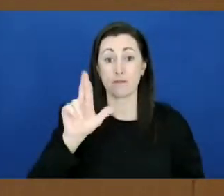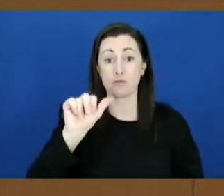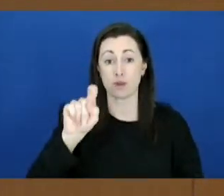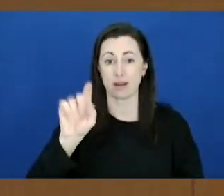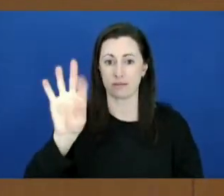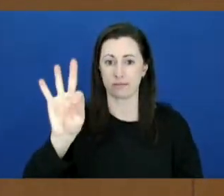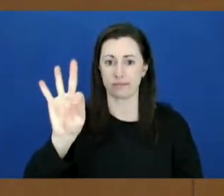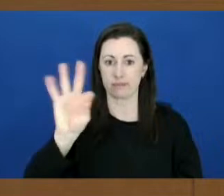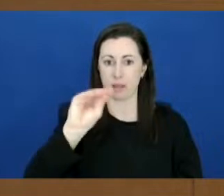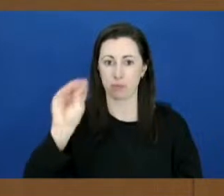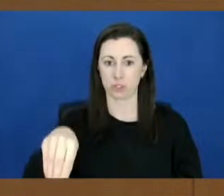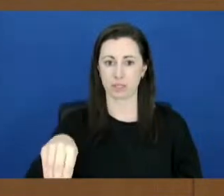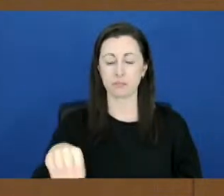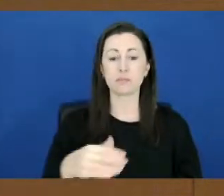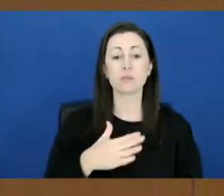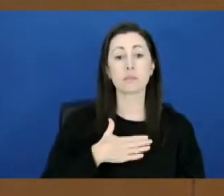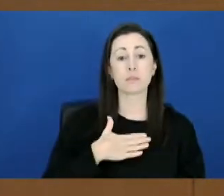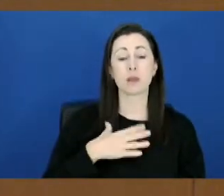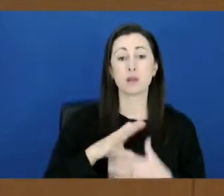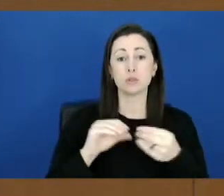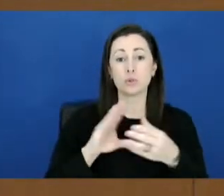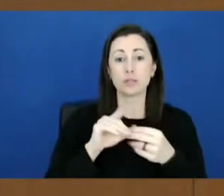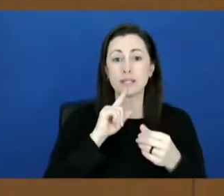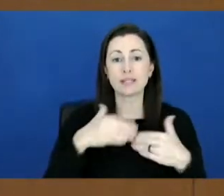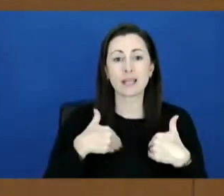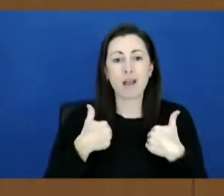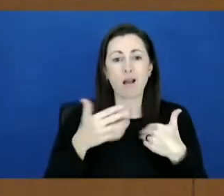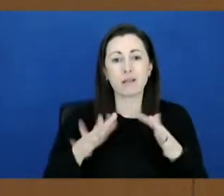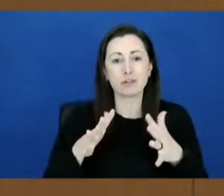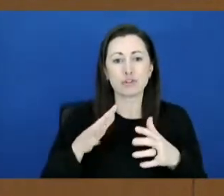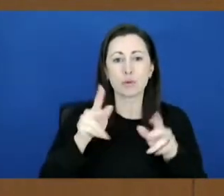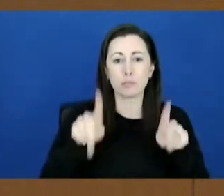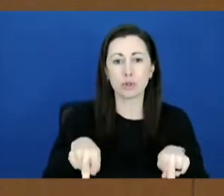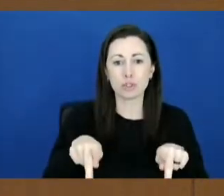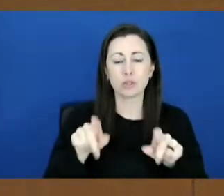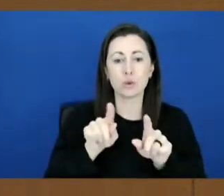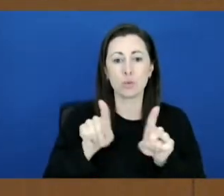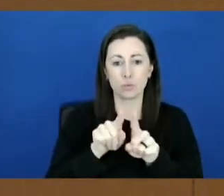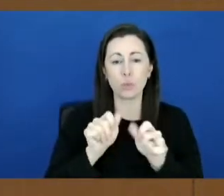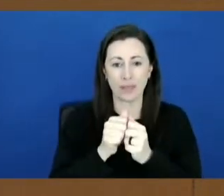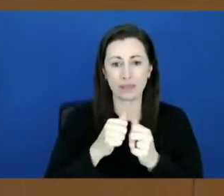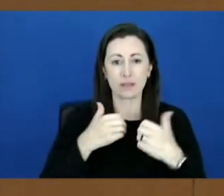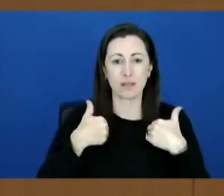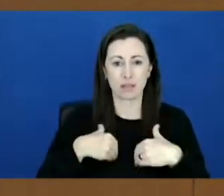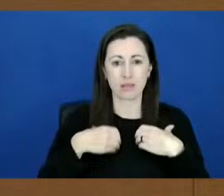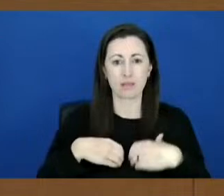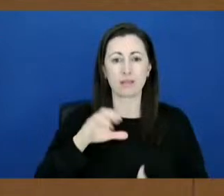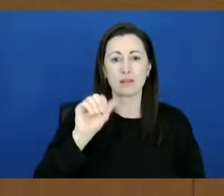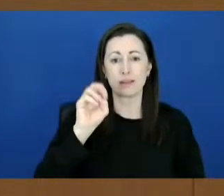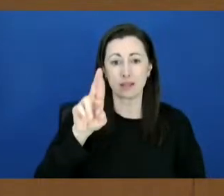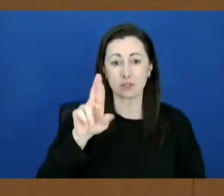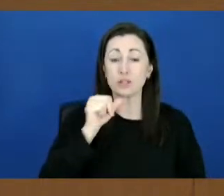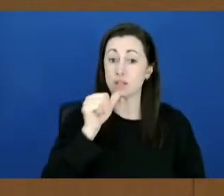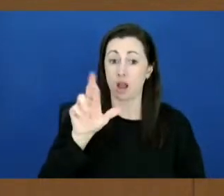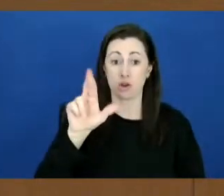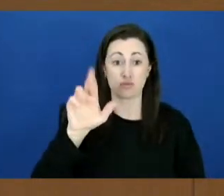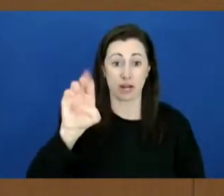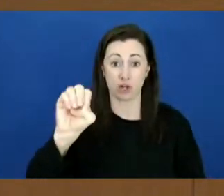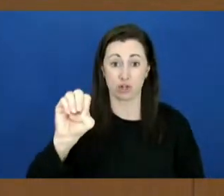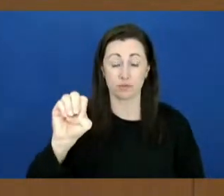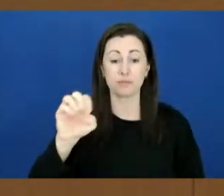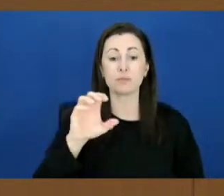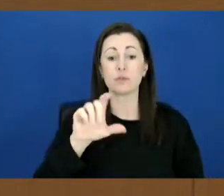THAT SURVIVAL RATE IS 9%.